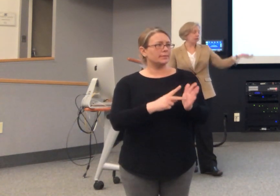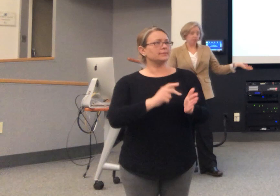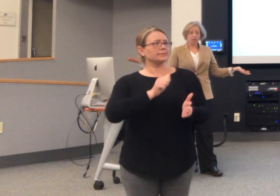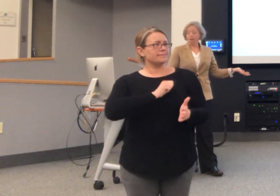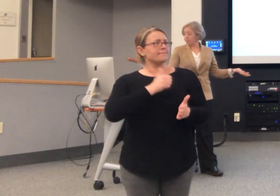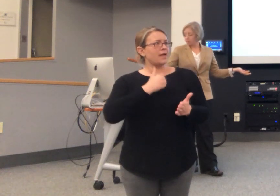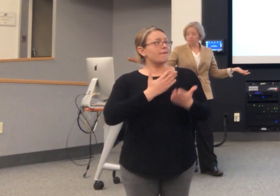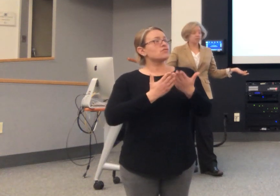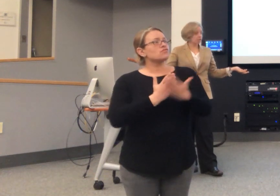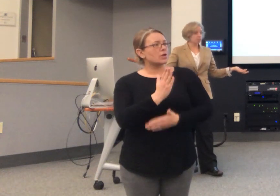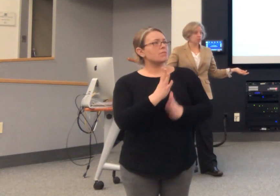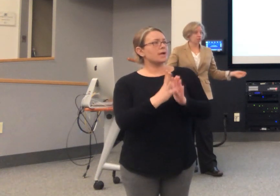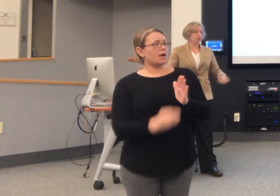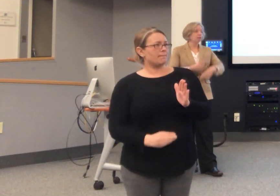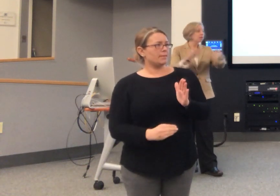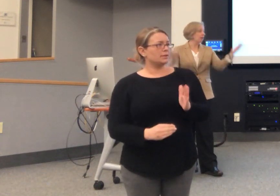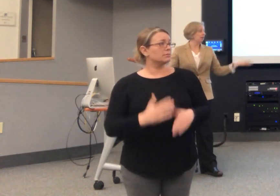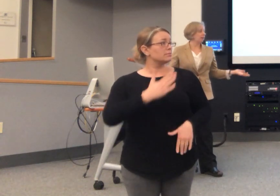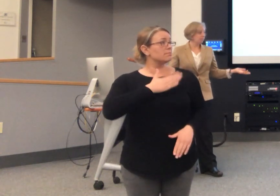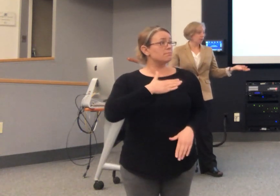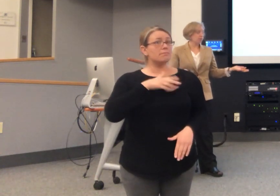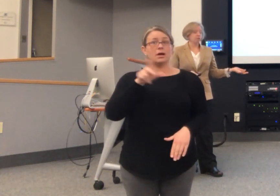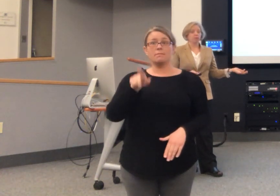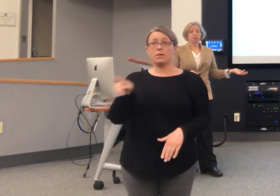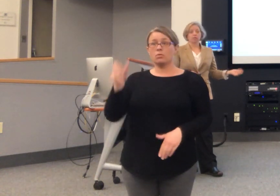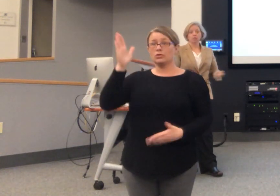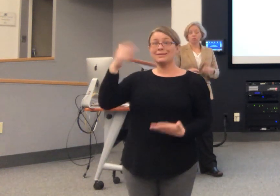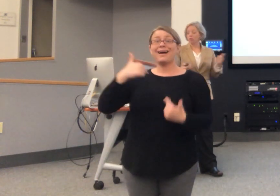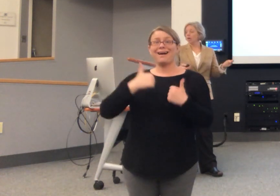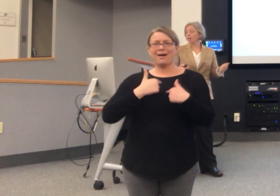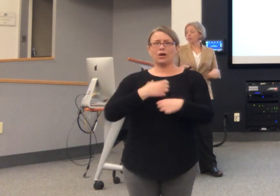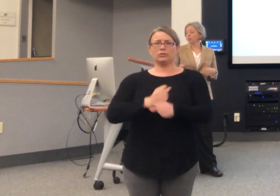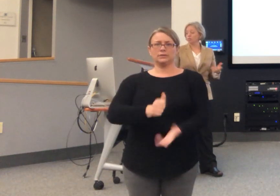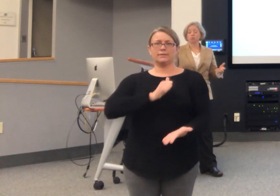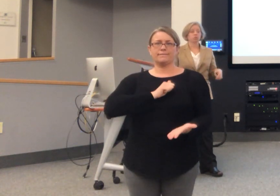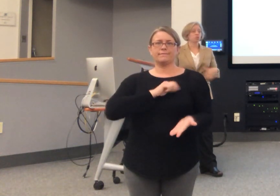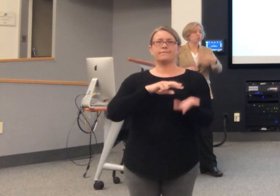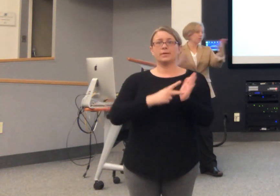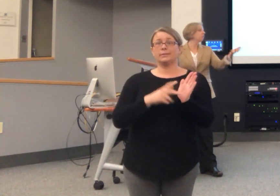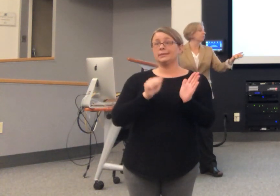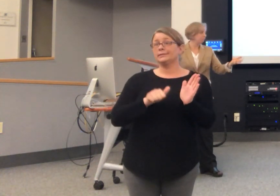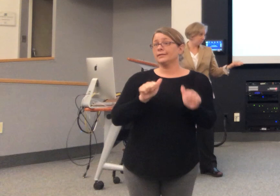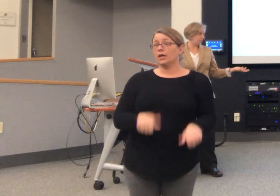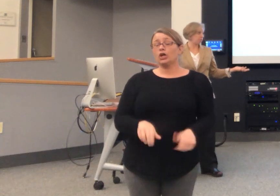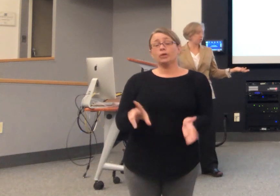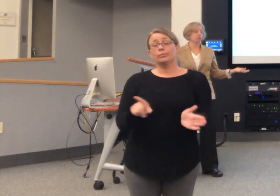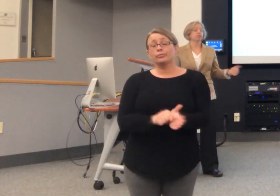make a hundred copies on the Xerox machine and hand 'em out to everybody. Or I could choose to go sell them if somebody is willing